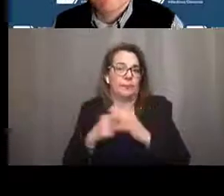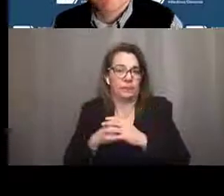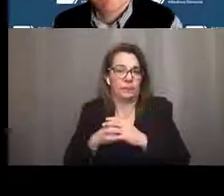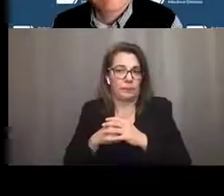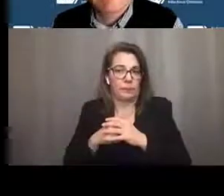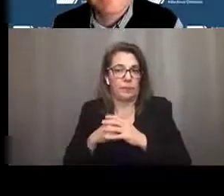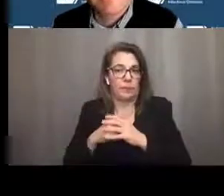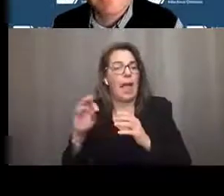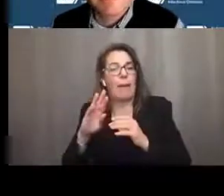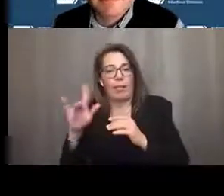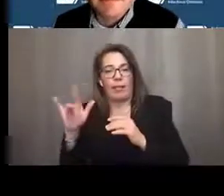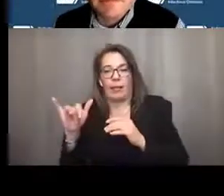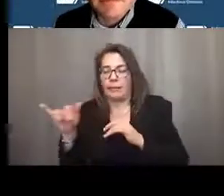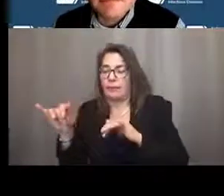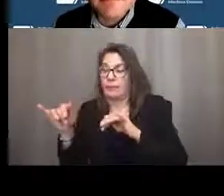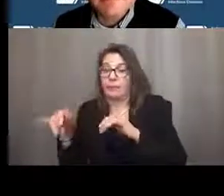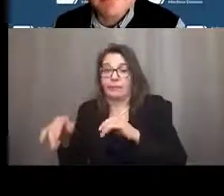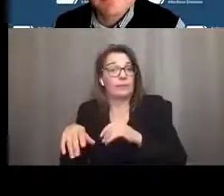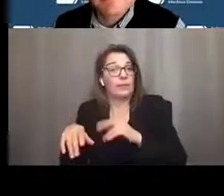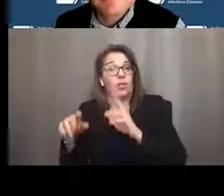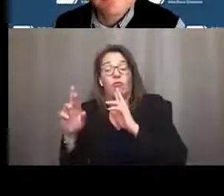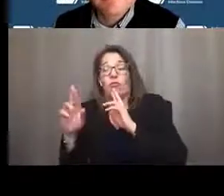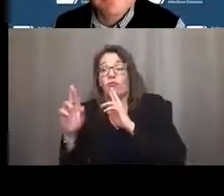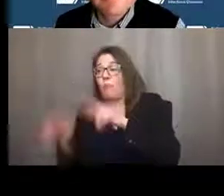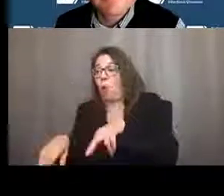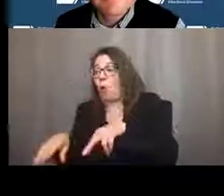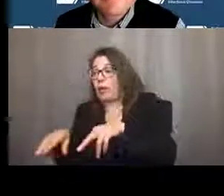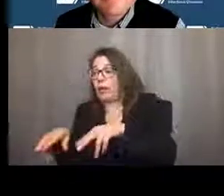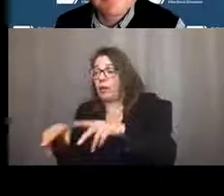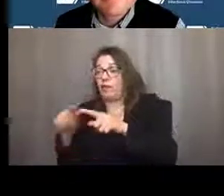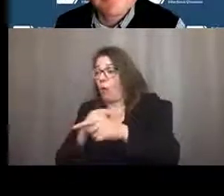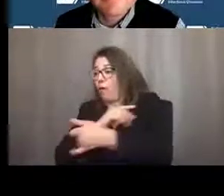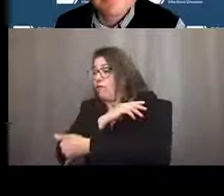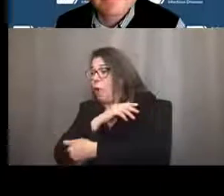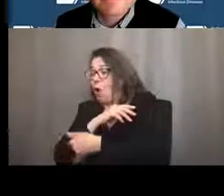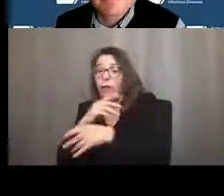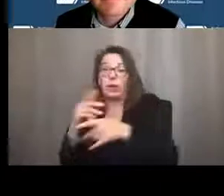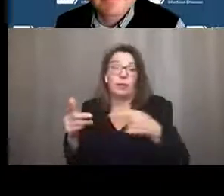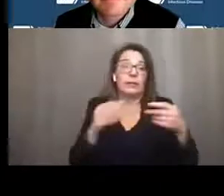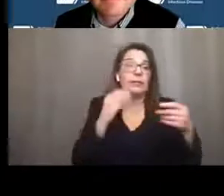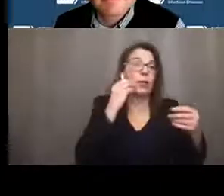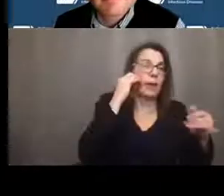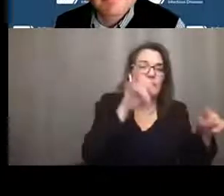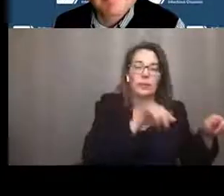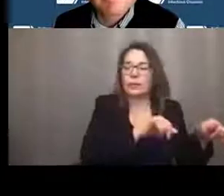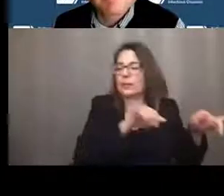are really much the same as those for domestic grantees. Everybody submits the same progress report